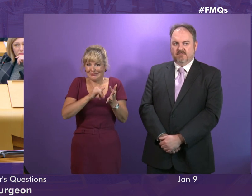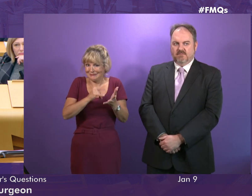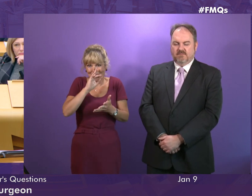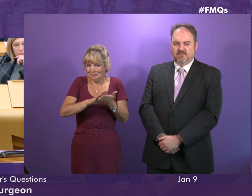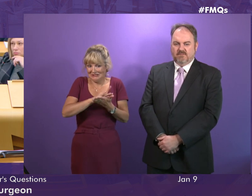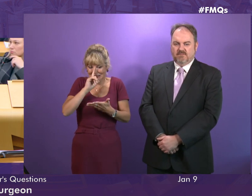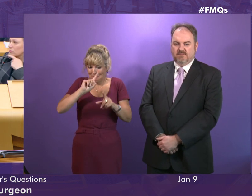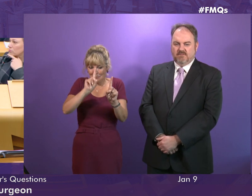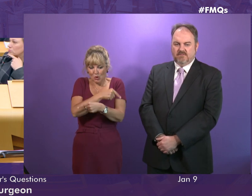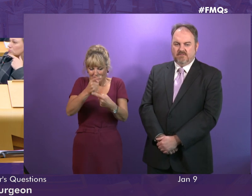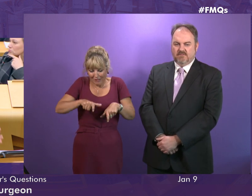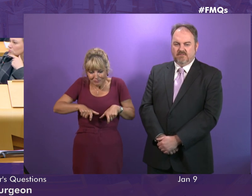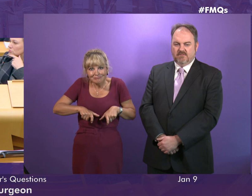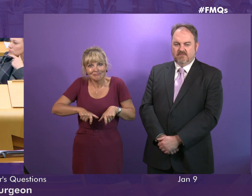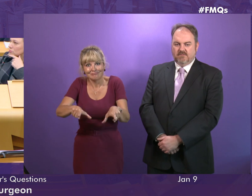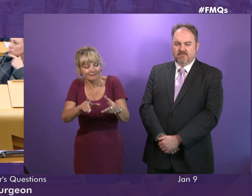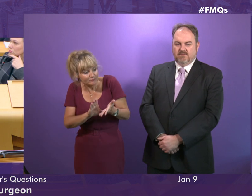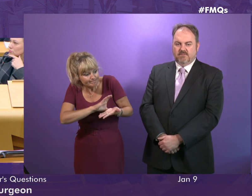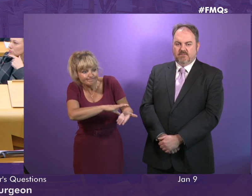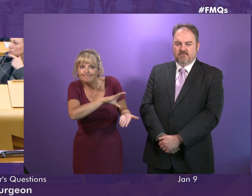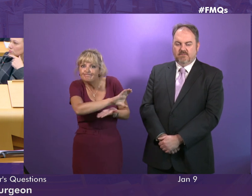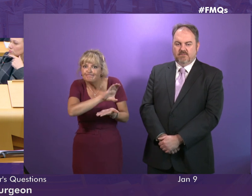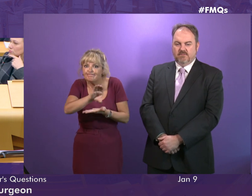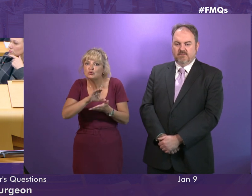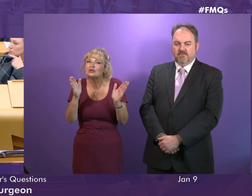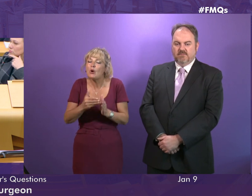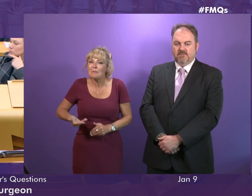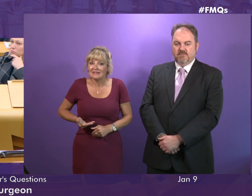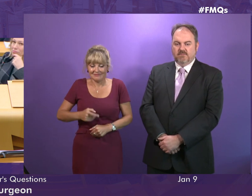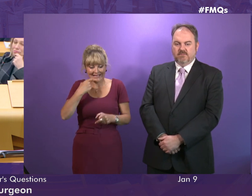to provide the support that we currently provide to small businesses. Kenny Gibson has outlined